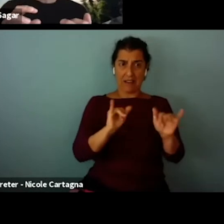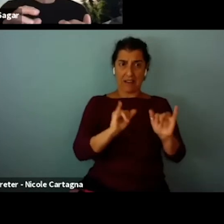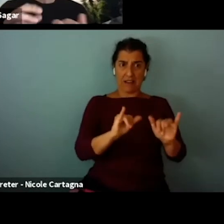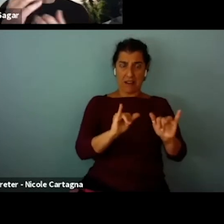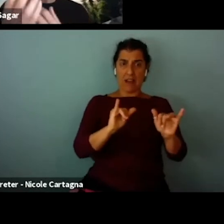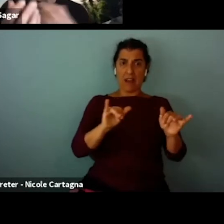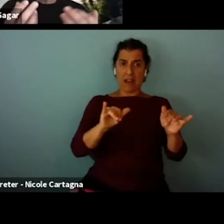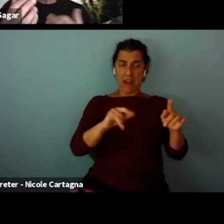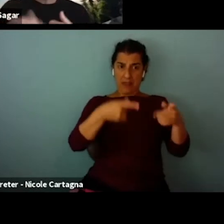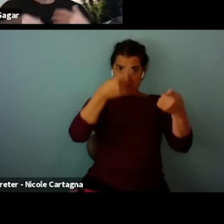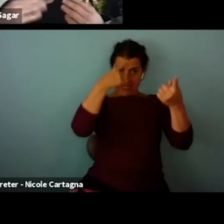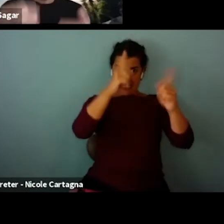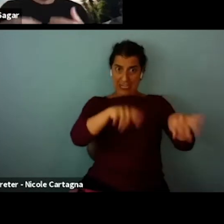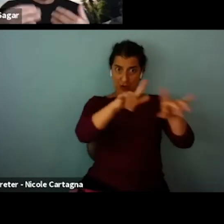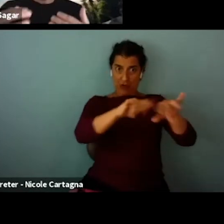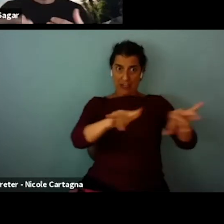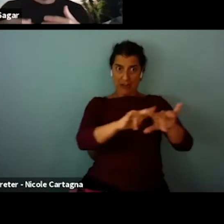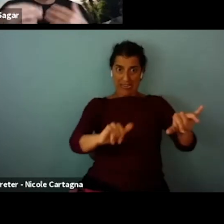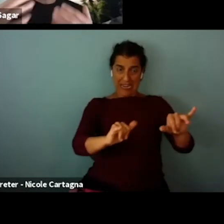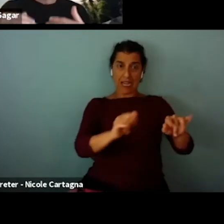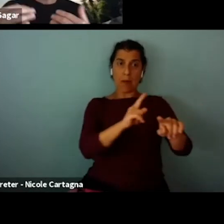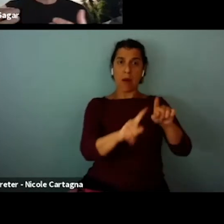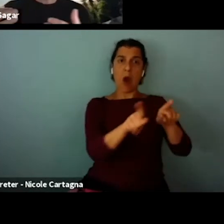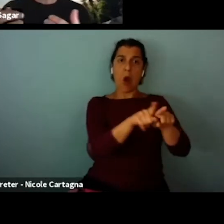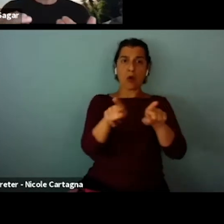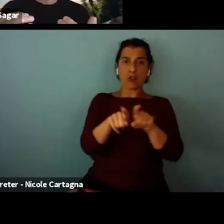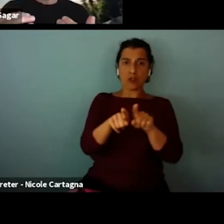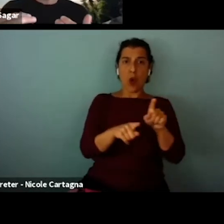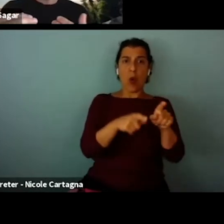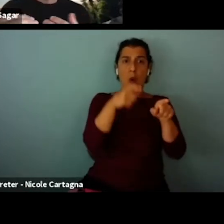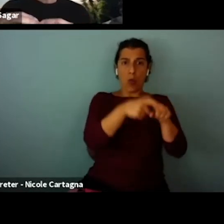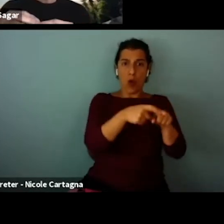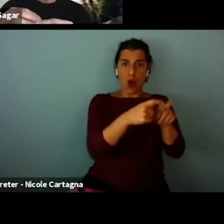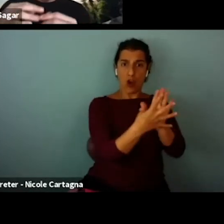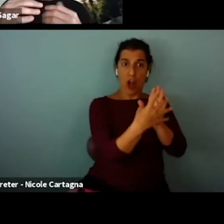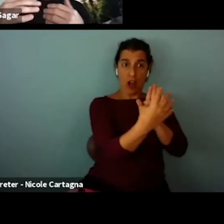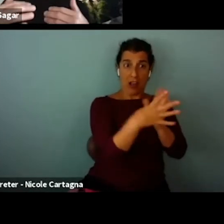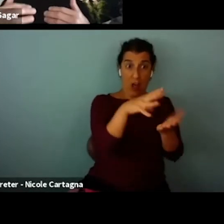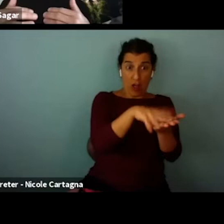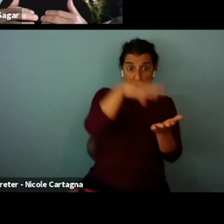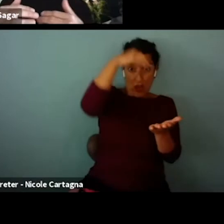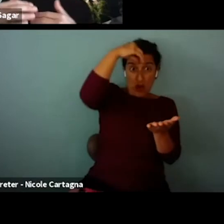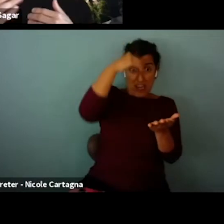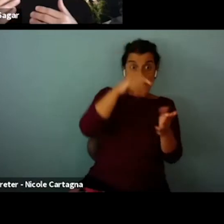but we're also getting word learning a word teaching happening so you can hear in this case